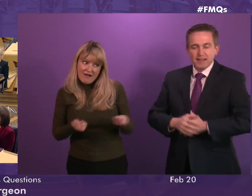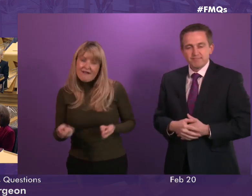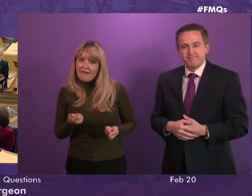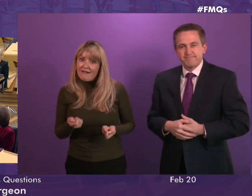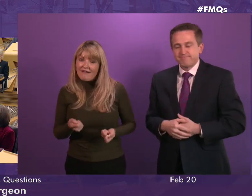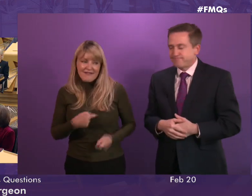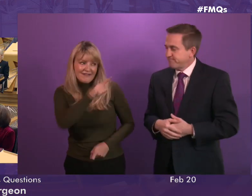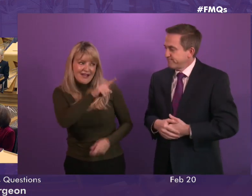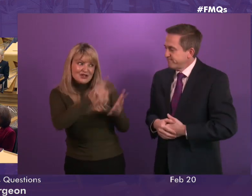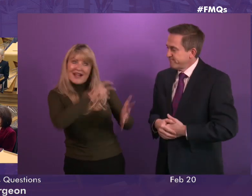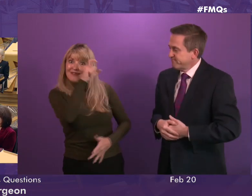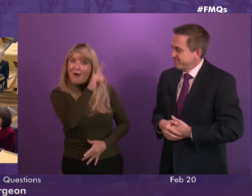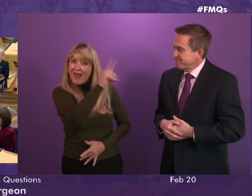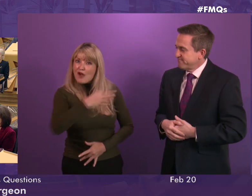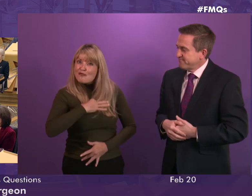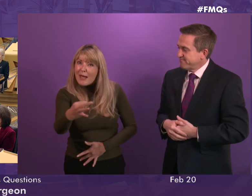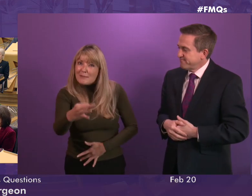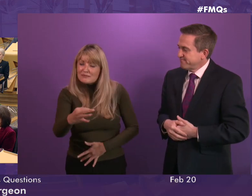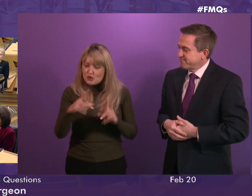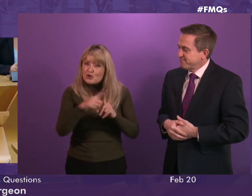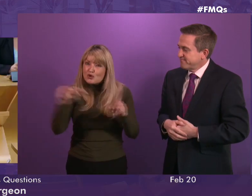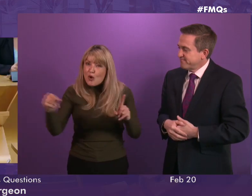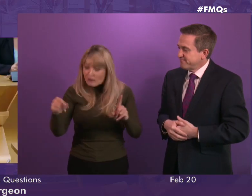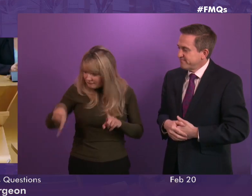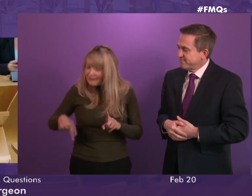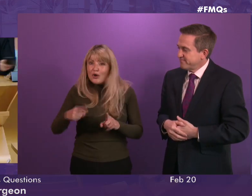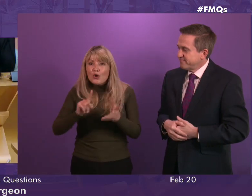is the representative of a party that, in the rest of the United Kingdom, has cut police